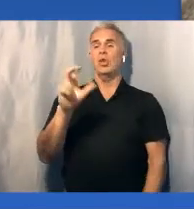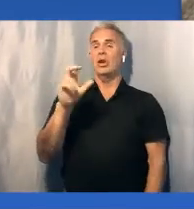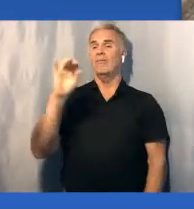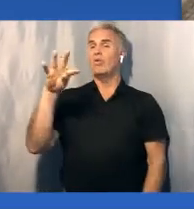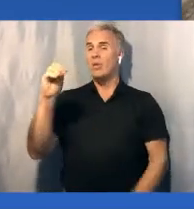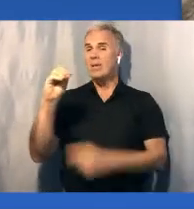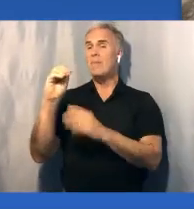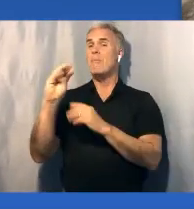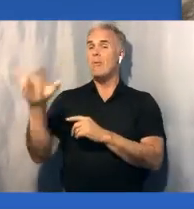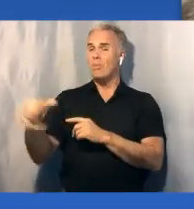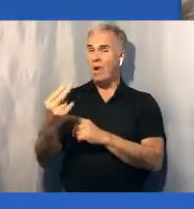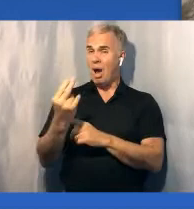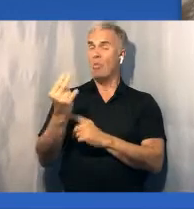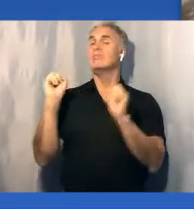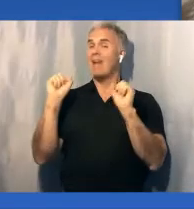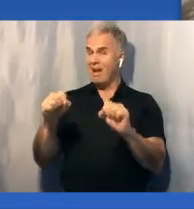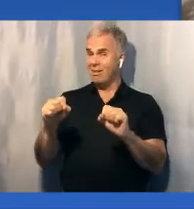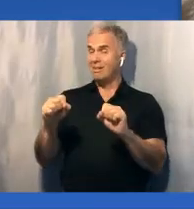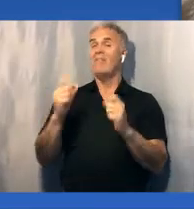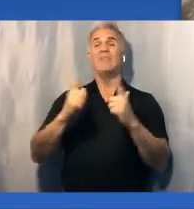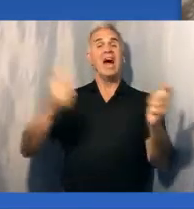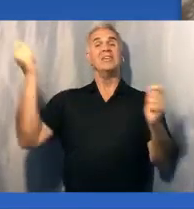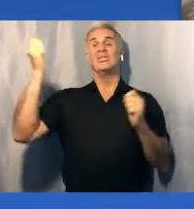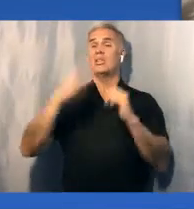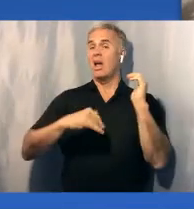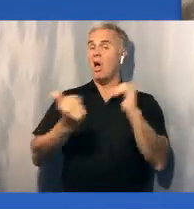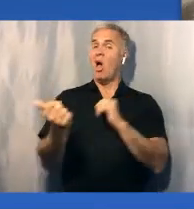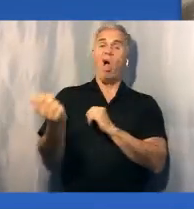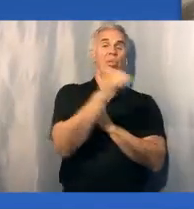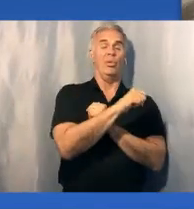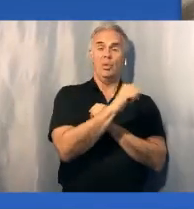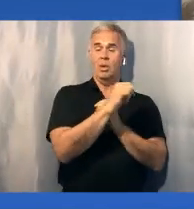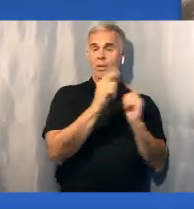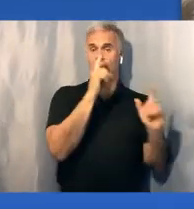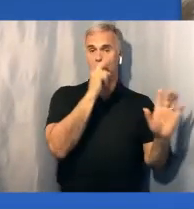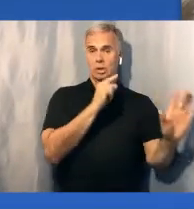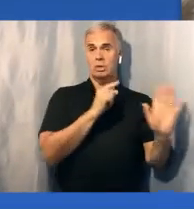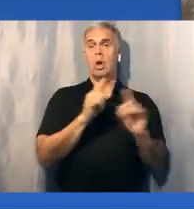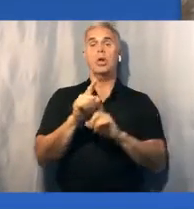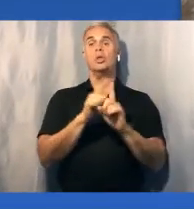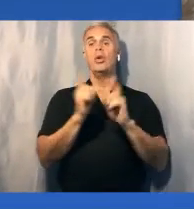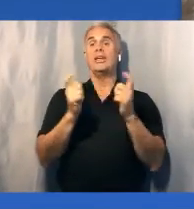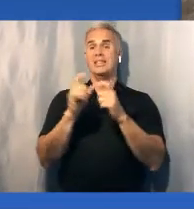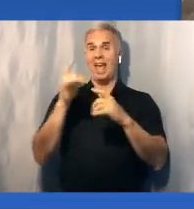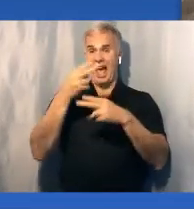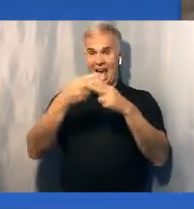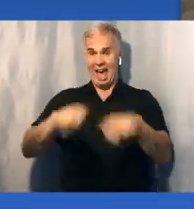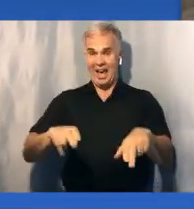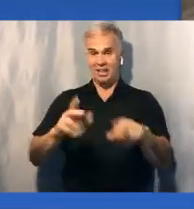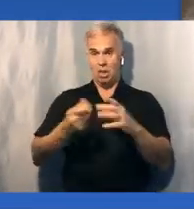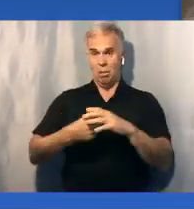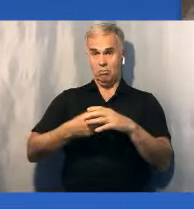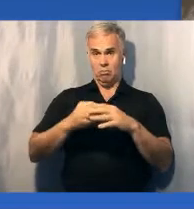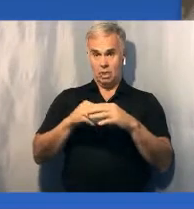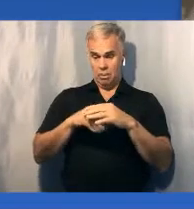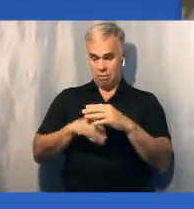at more than 45 miles an hour, faster than any other bird can run. A female ostrich